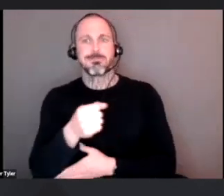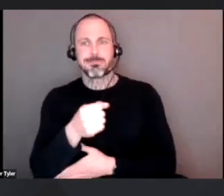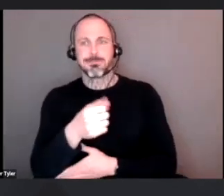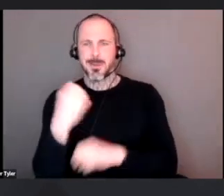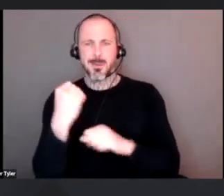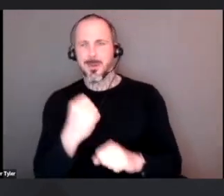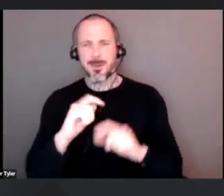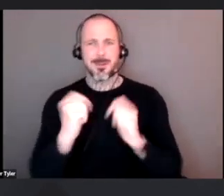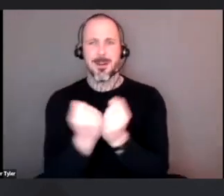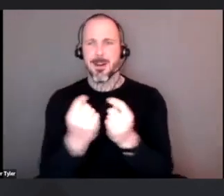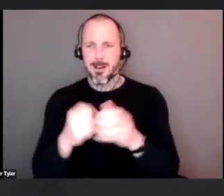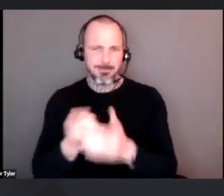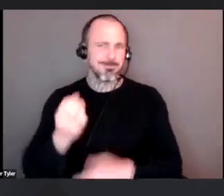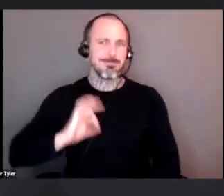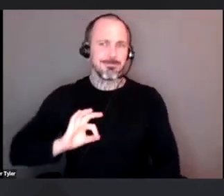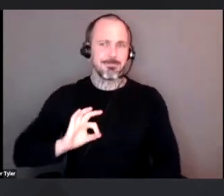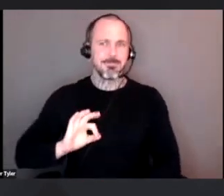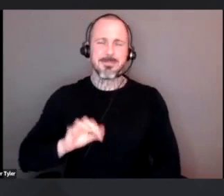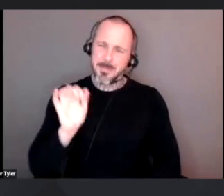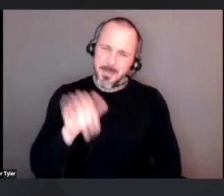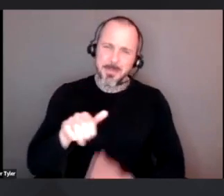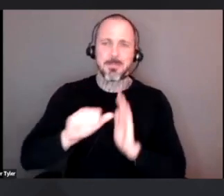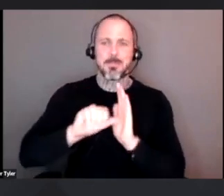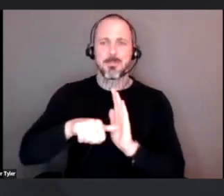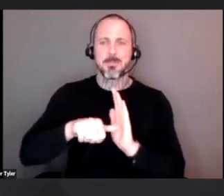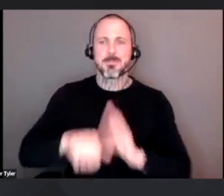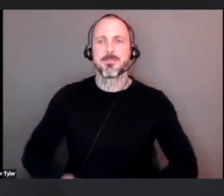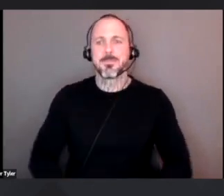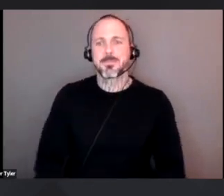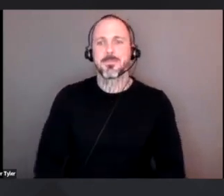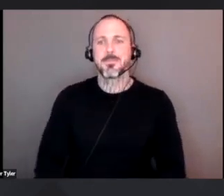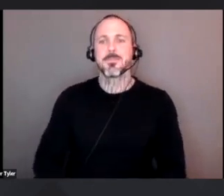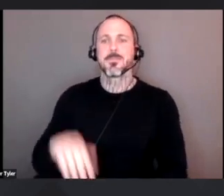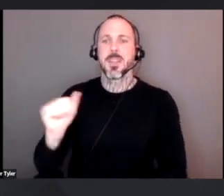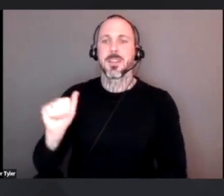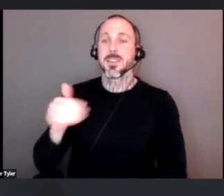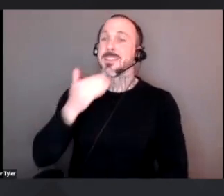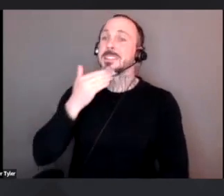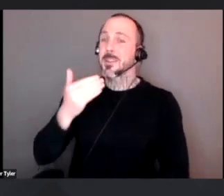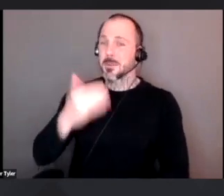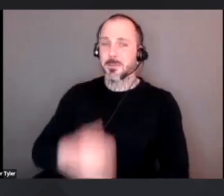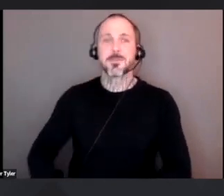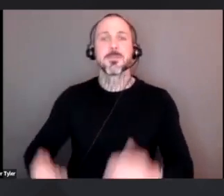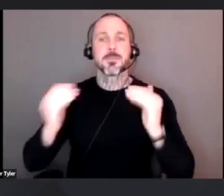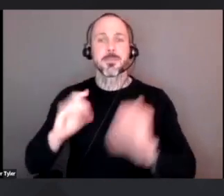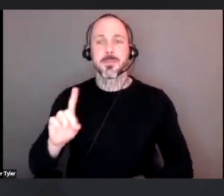"Do you have numerical stats on the positive impacts from your inclusive recruitment practices?"